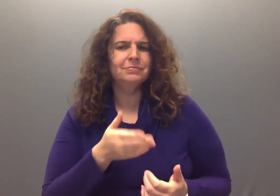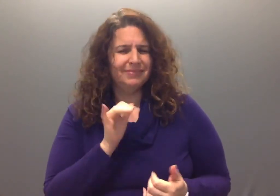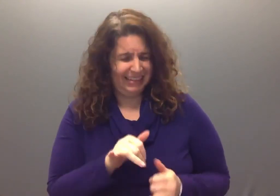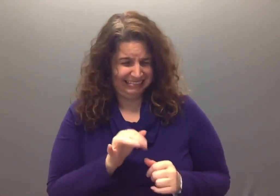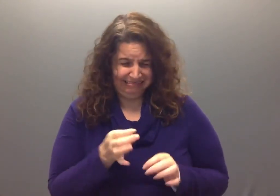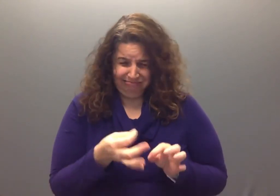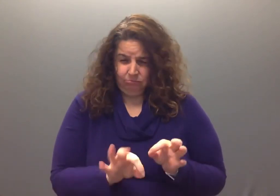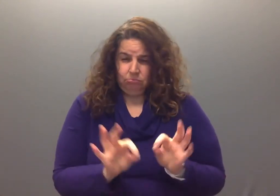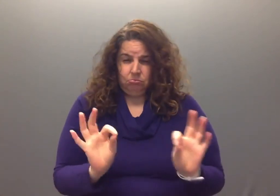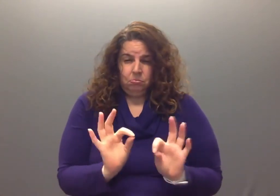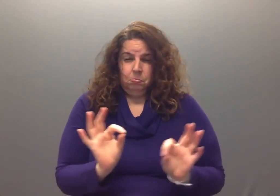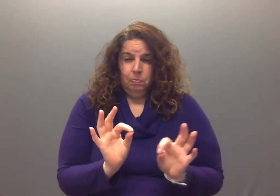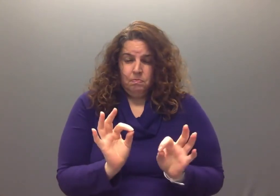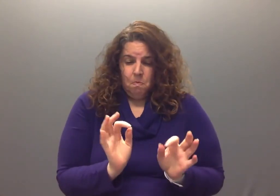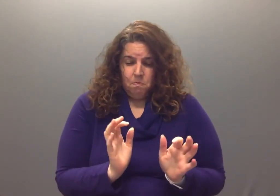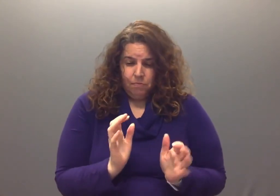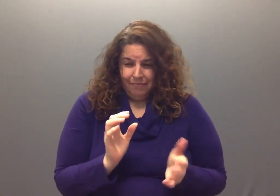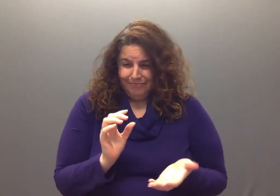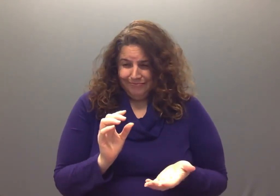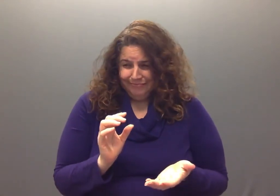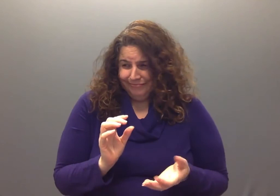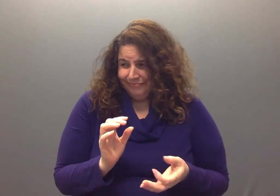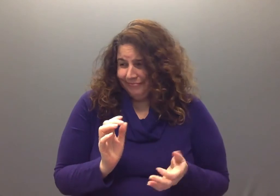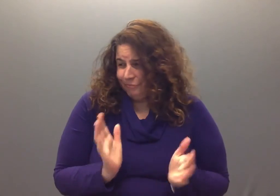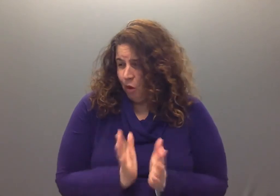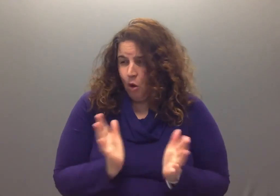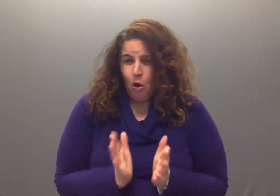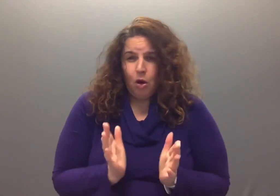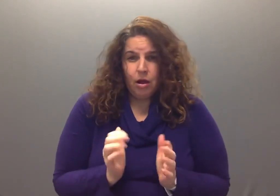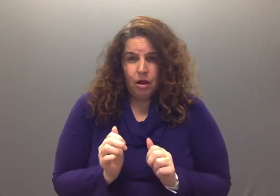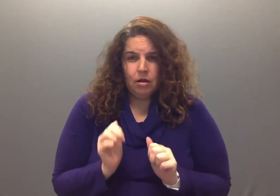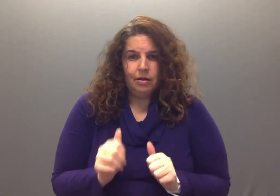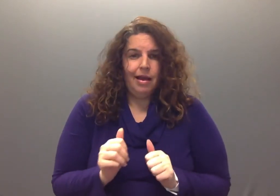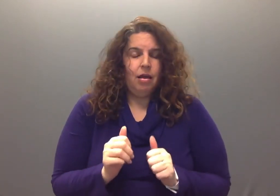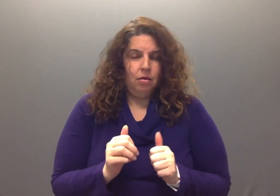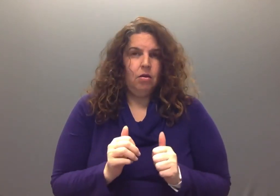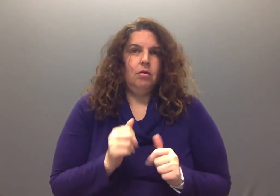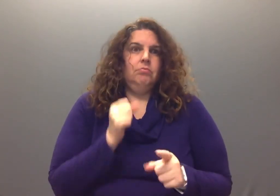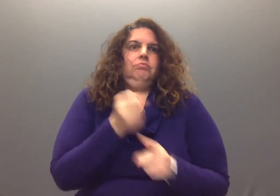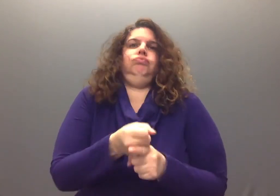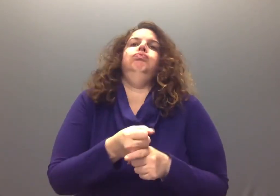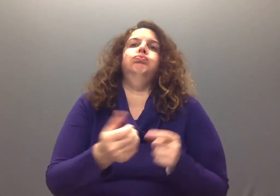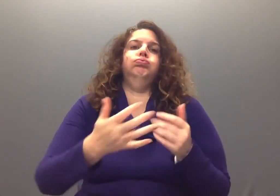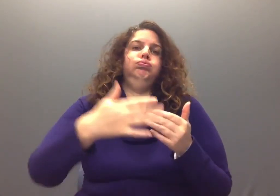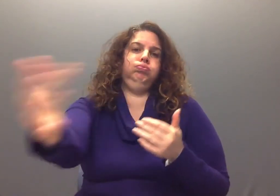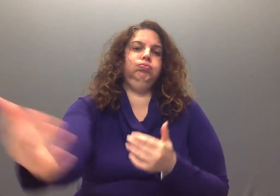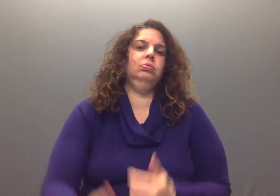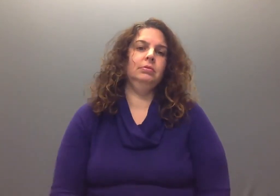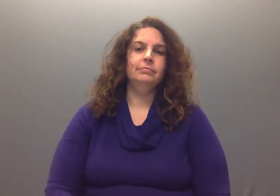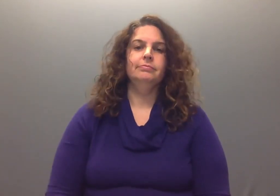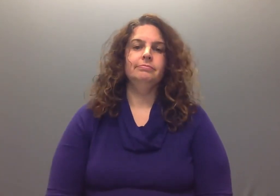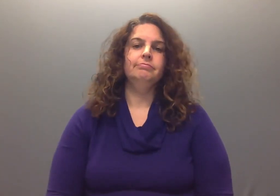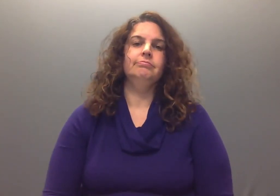This simple but critical culturally appropriate way to introduce self can have a major, long-lasting impact.